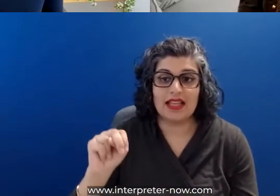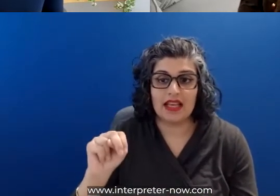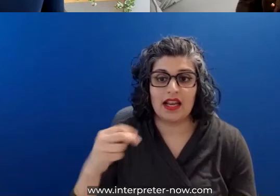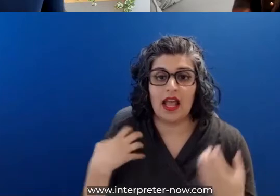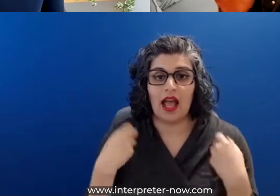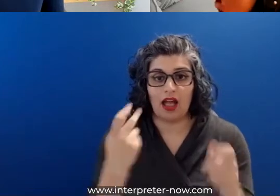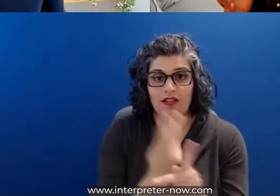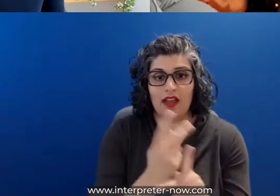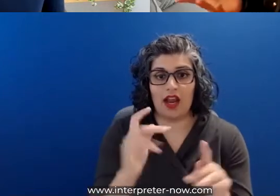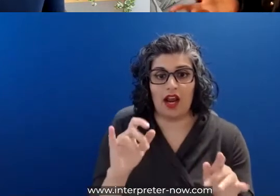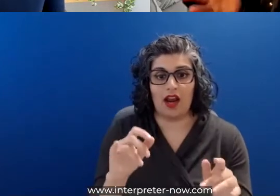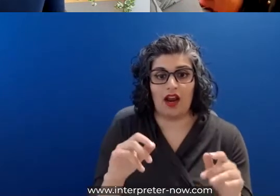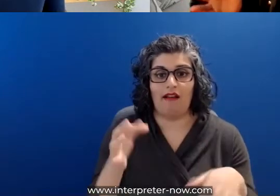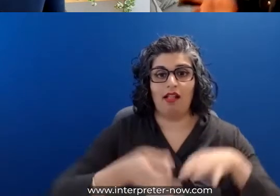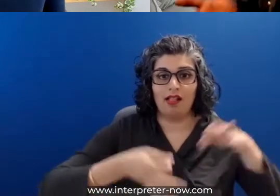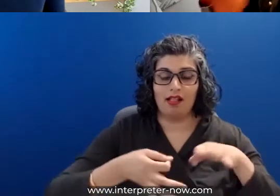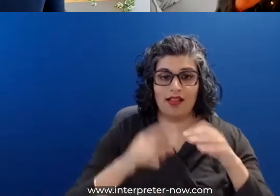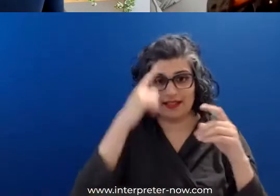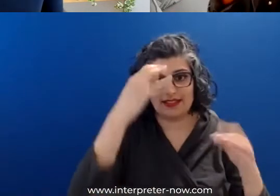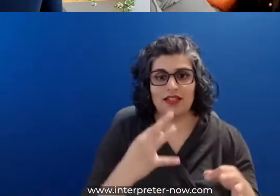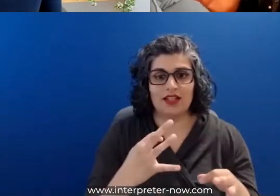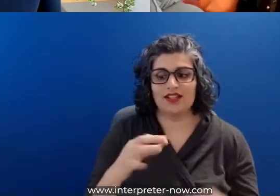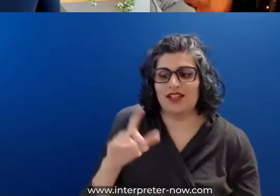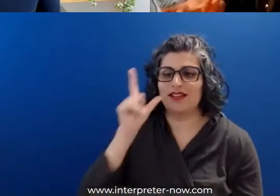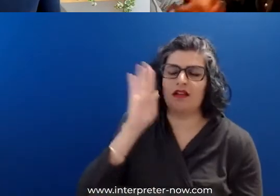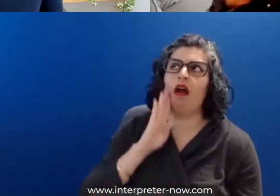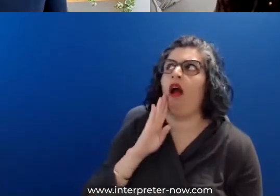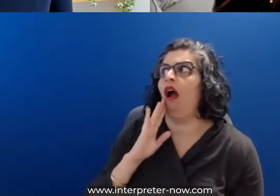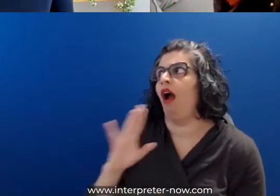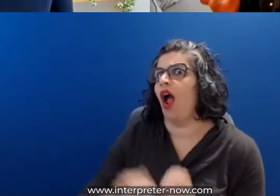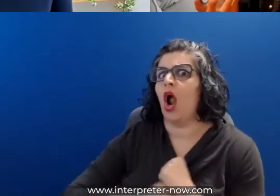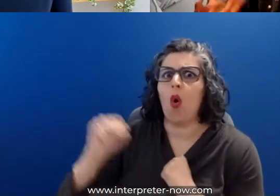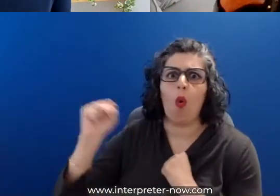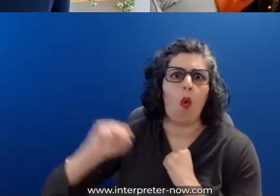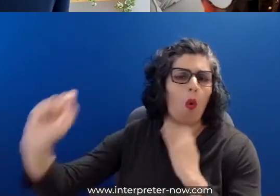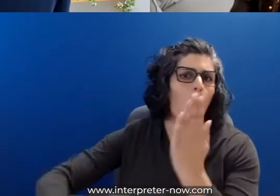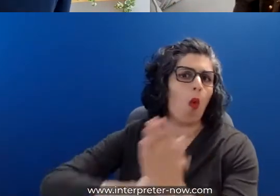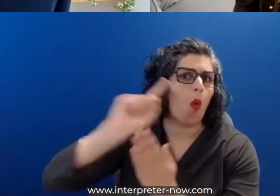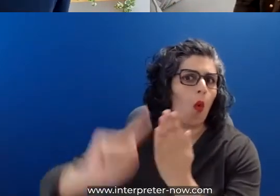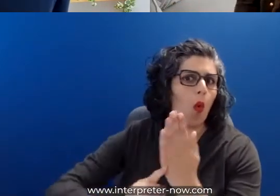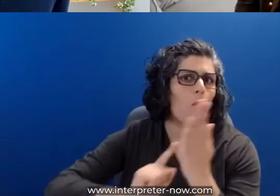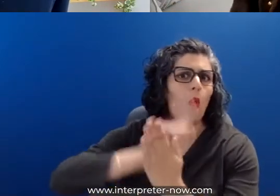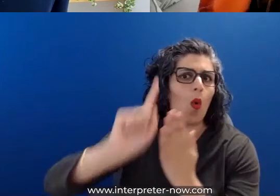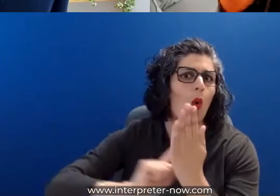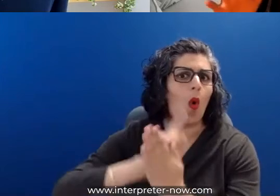Oh man, we could spend hours and hours just talking about all of this! But we don't